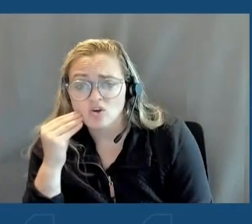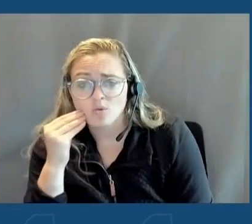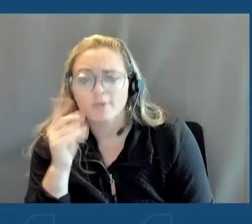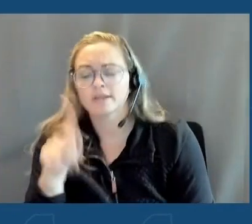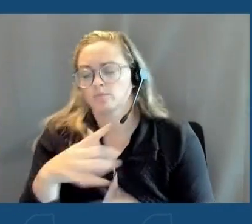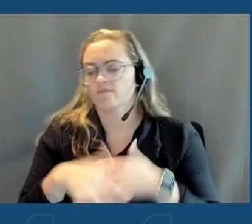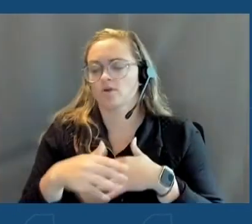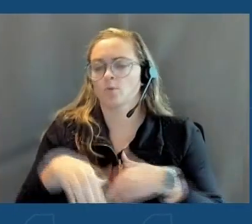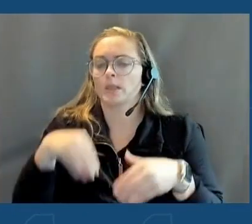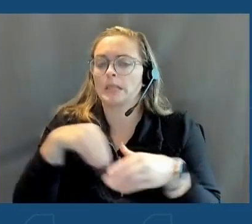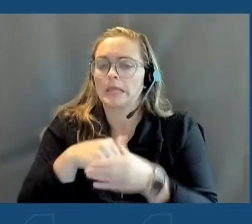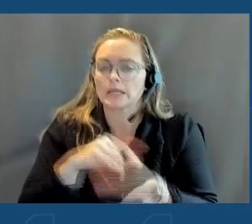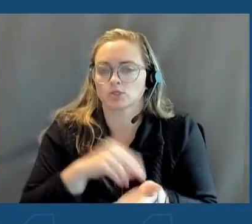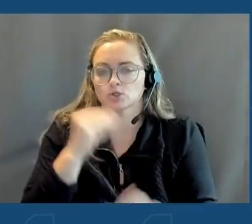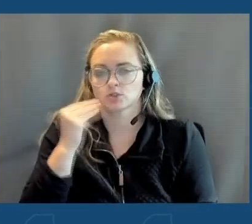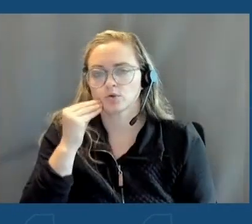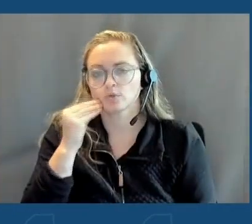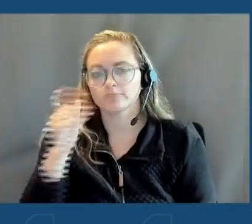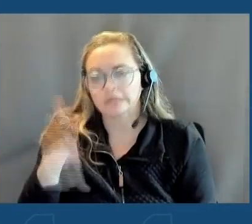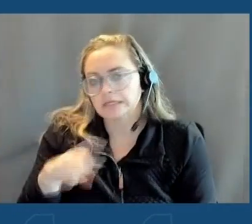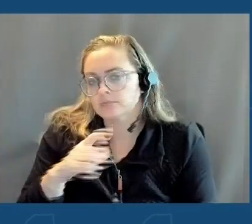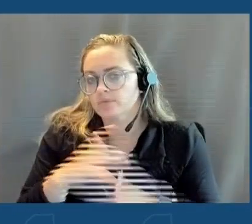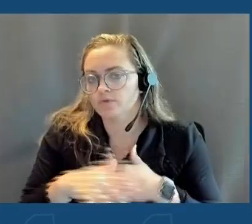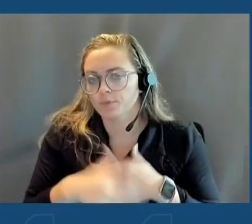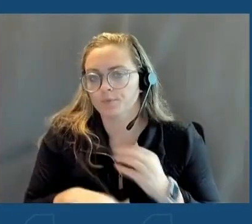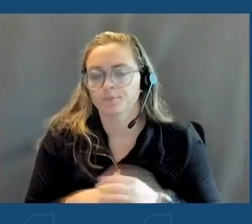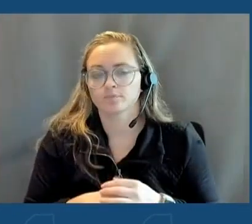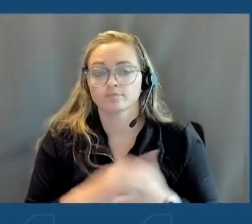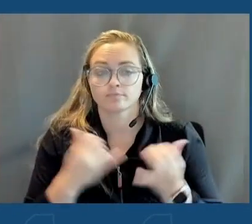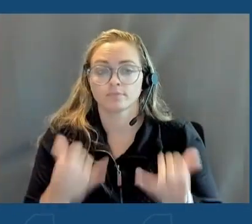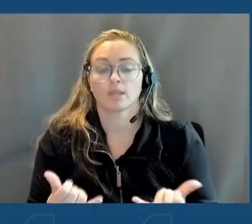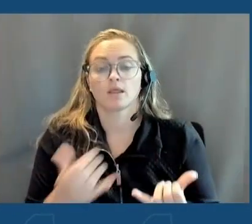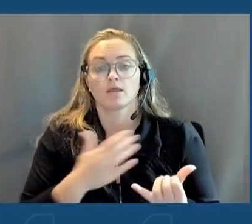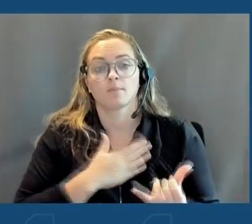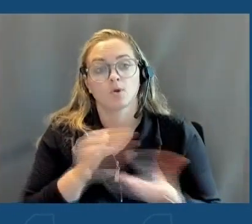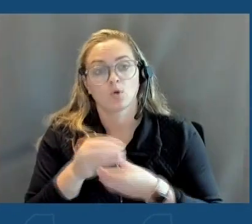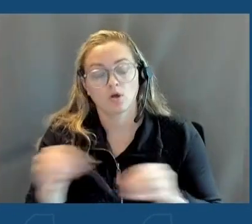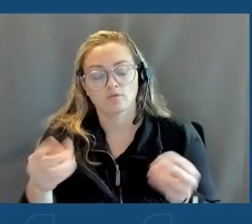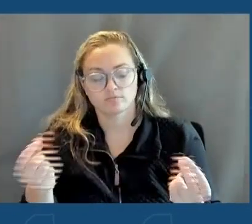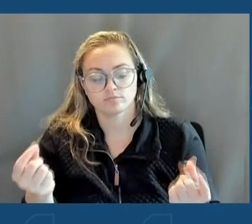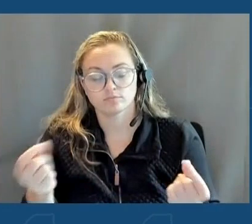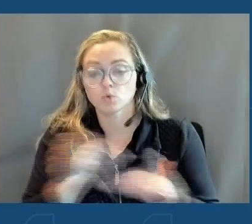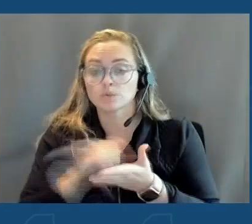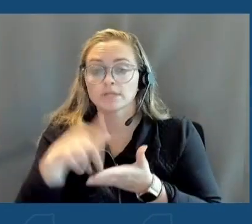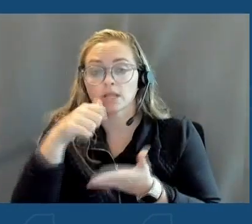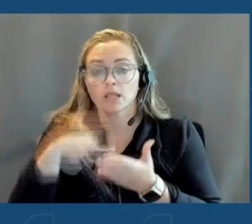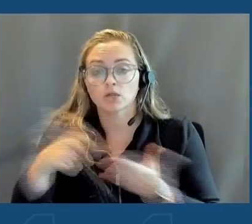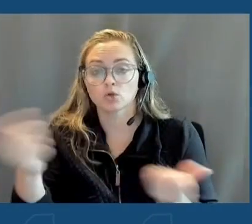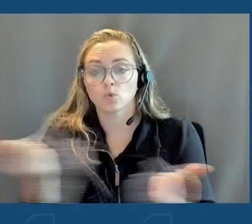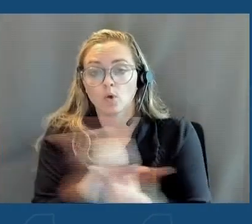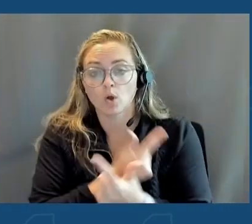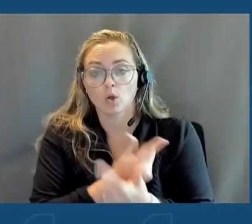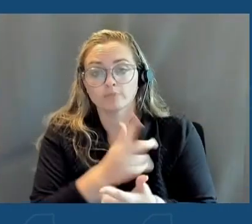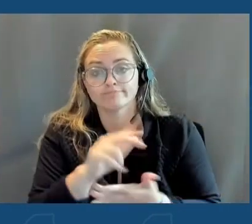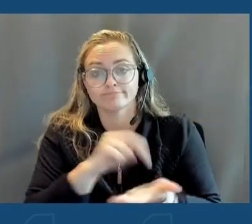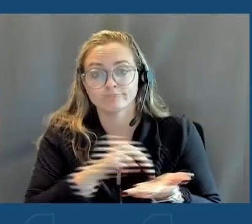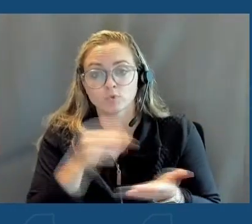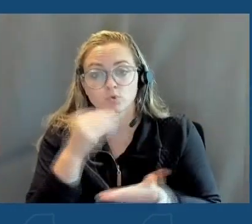ARE REQUIRED TO MAKE THIS VACCINE AVAILABLE TO THE RESIDENTS THEY SHOULD NOT HAVE TO GO OUT AND GO ONLINE AND FIGURED OUT, IT NEEDS TO BE